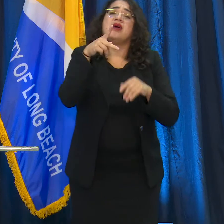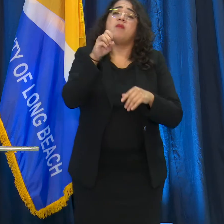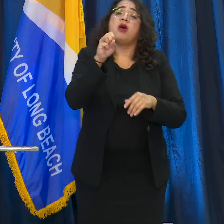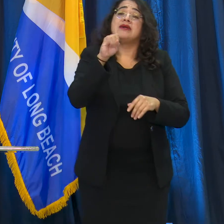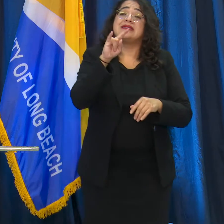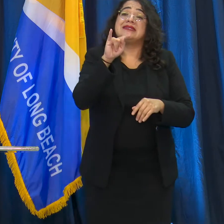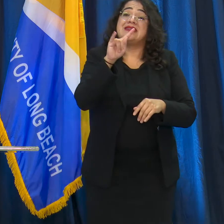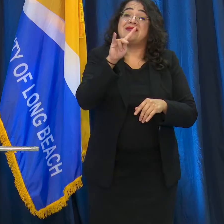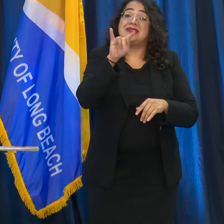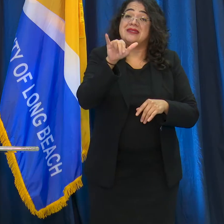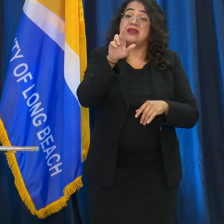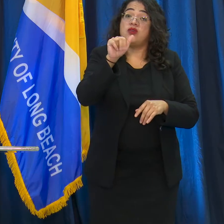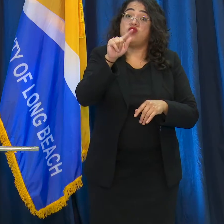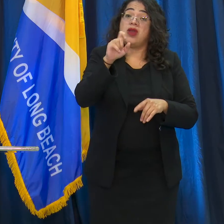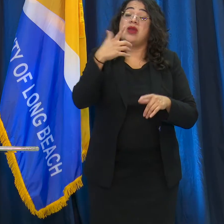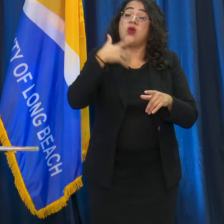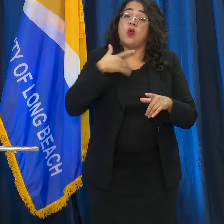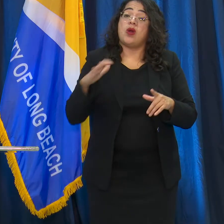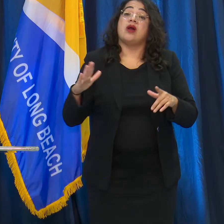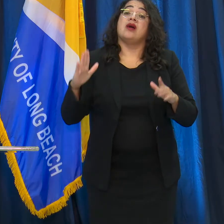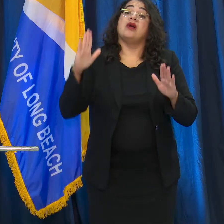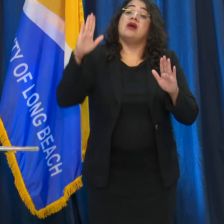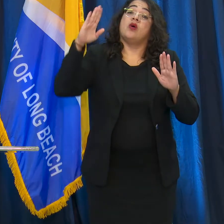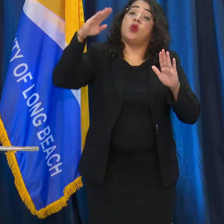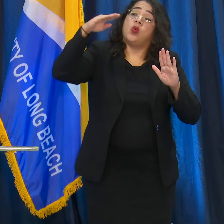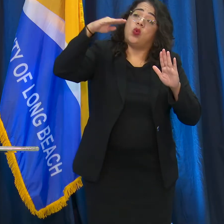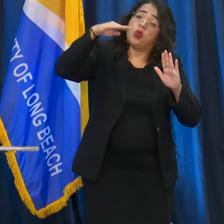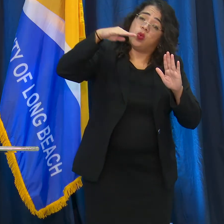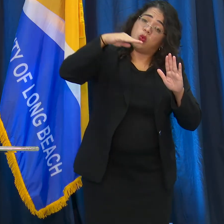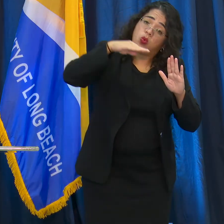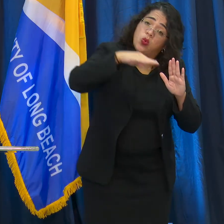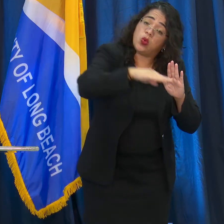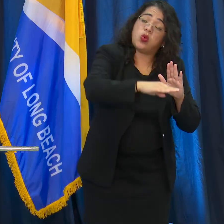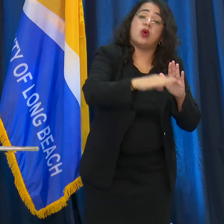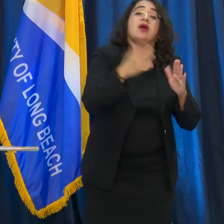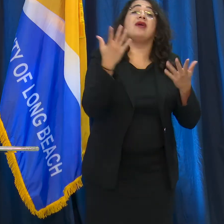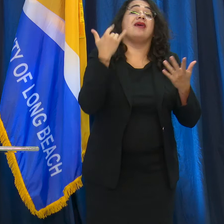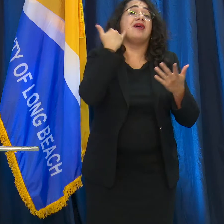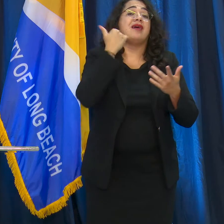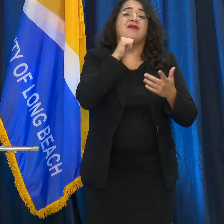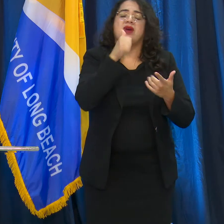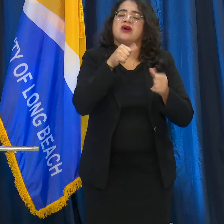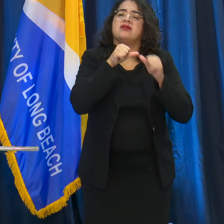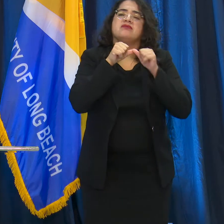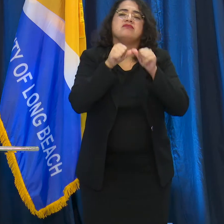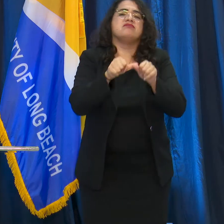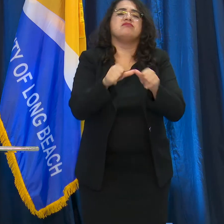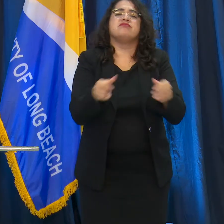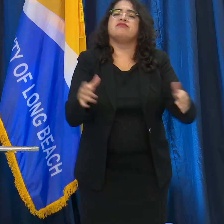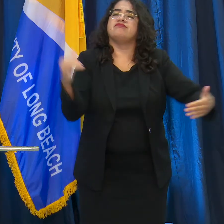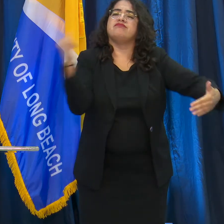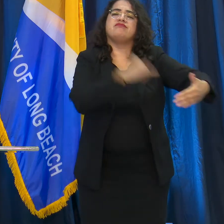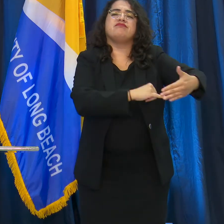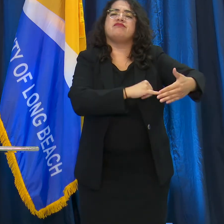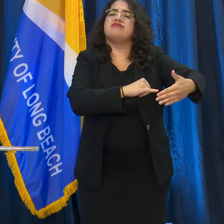but a flat curve doesn't stay flat if you don't remain committed to all the guidelines and prevention measures. It's really, the reality is that